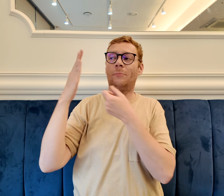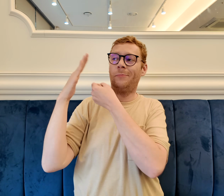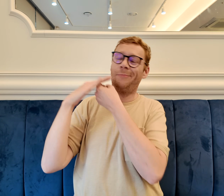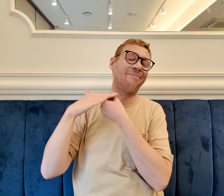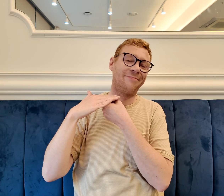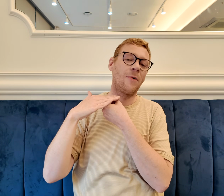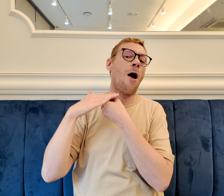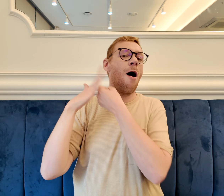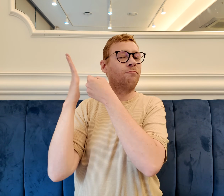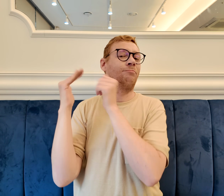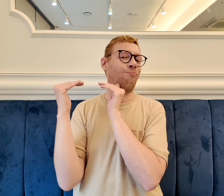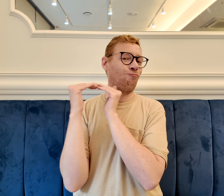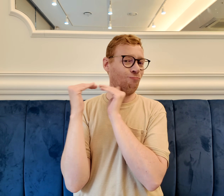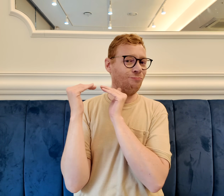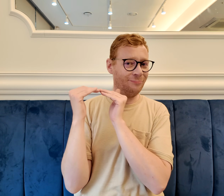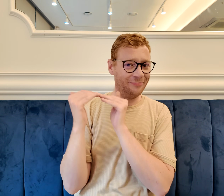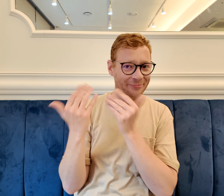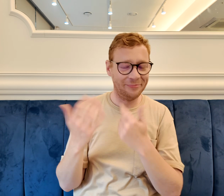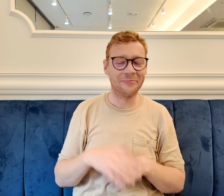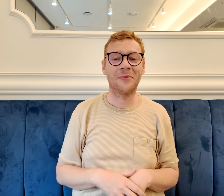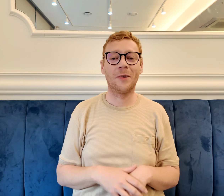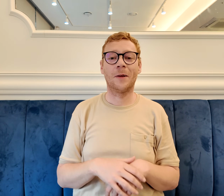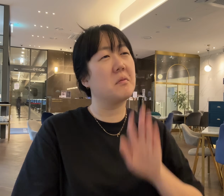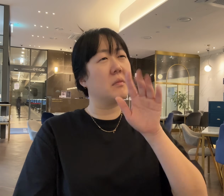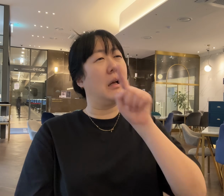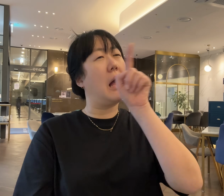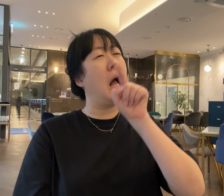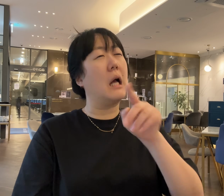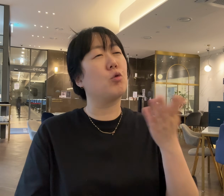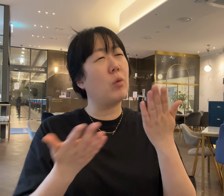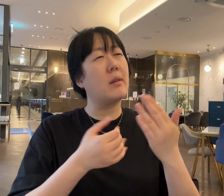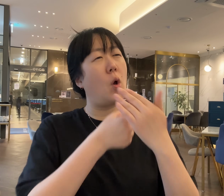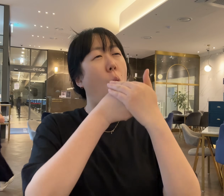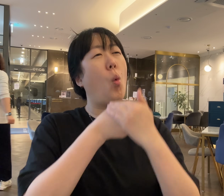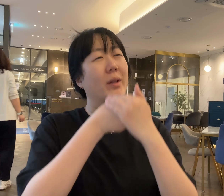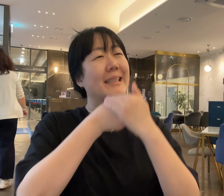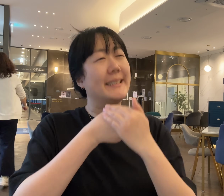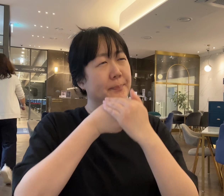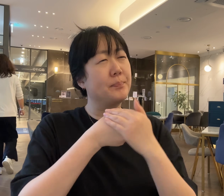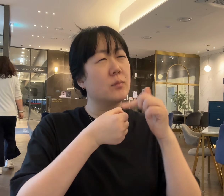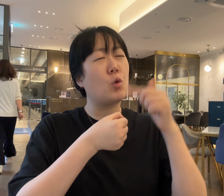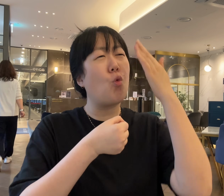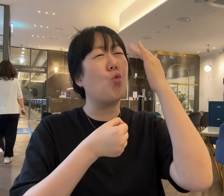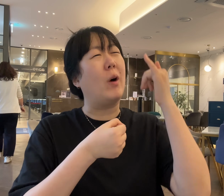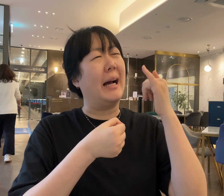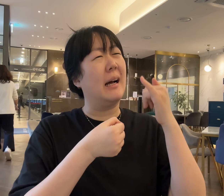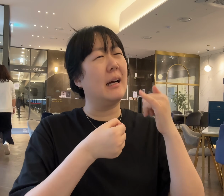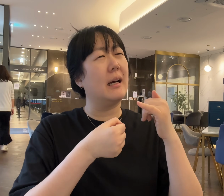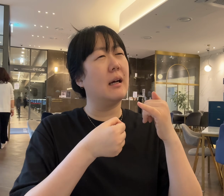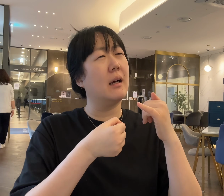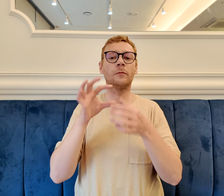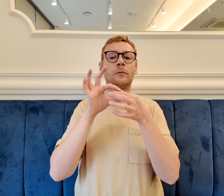we are not oppressed, but equals. I have a question: Why does auditism arise?